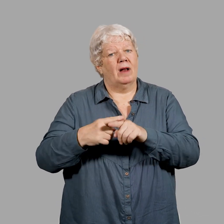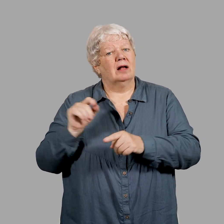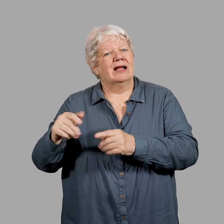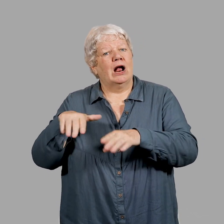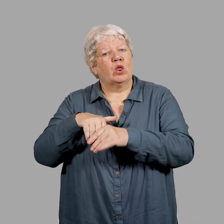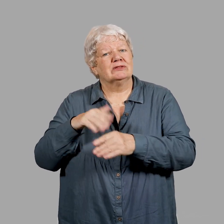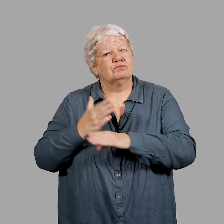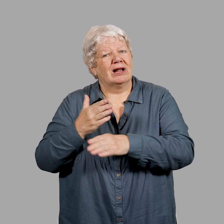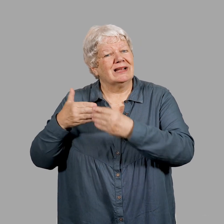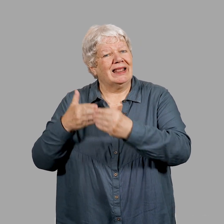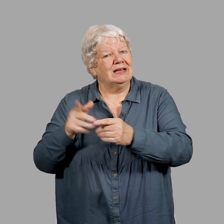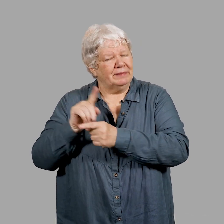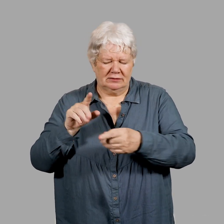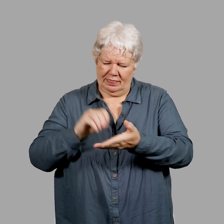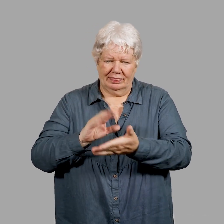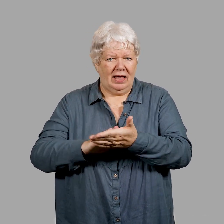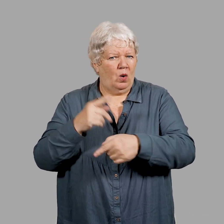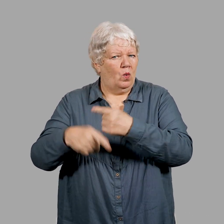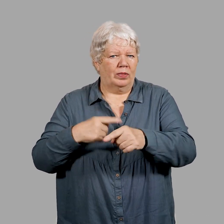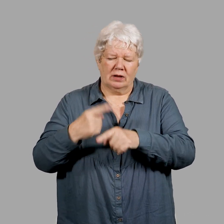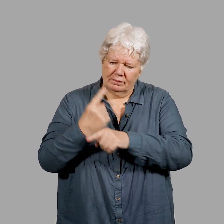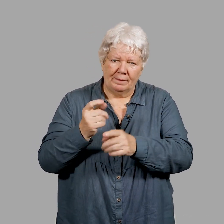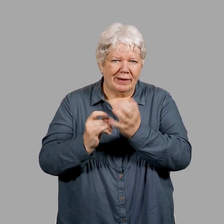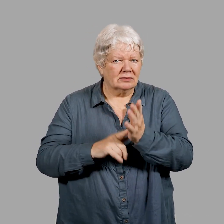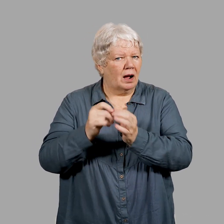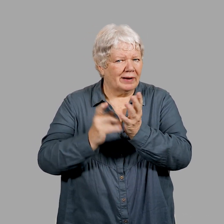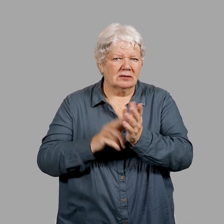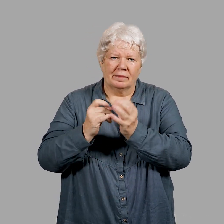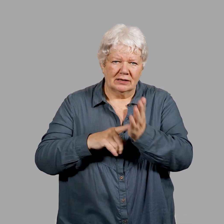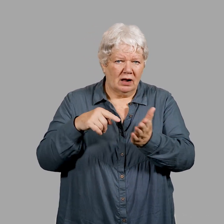and inclusive practice leads meetings.